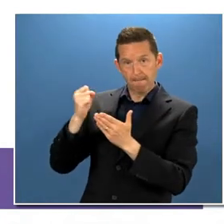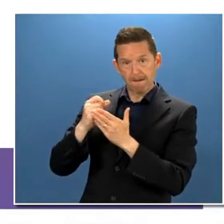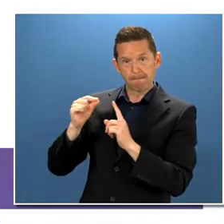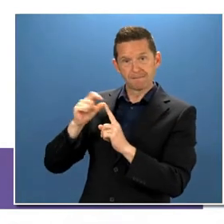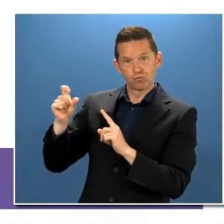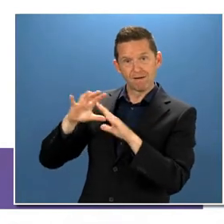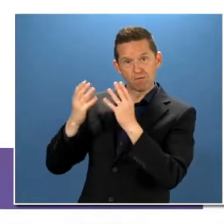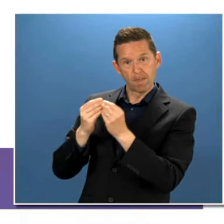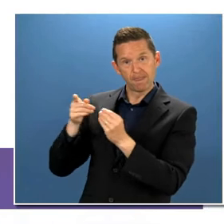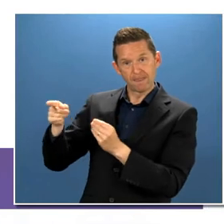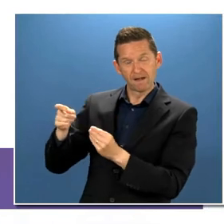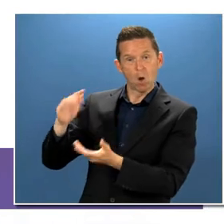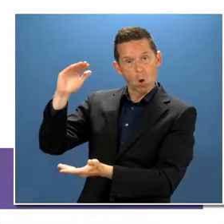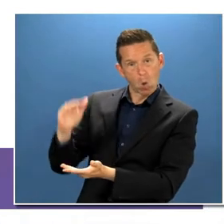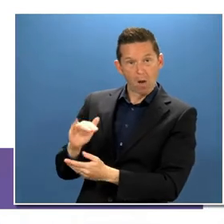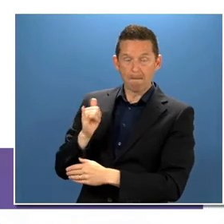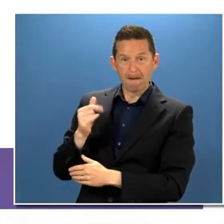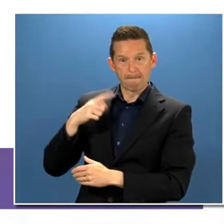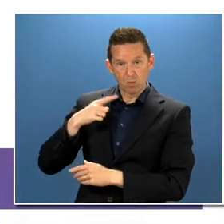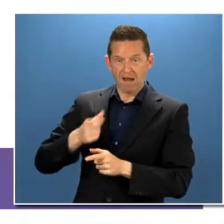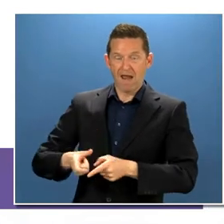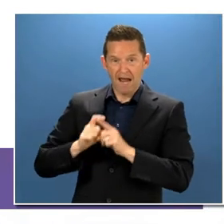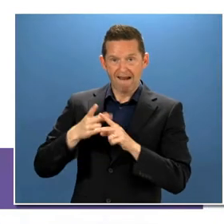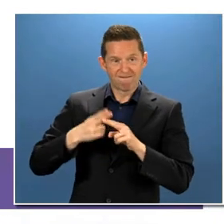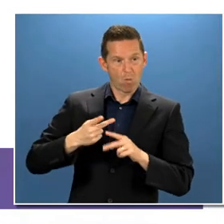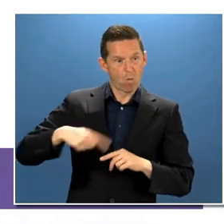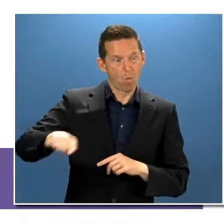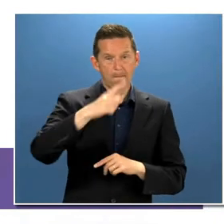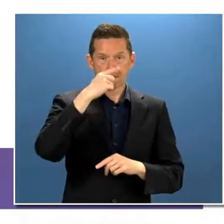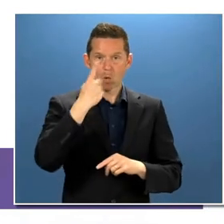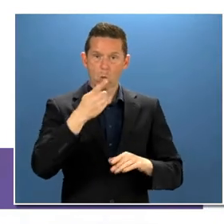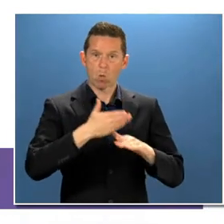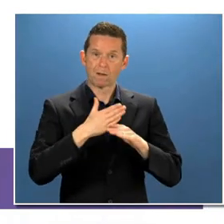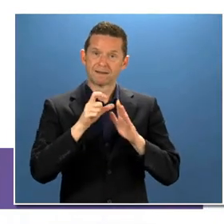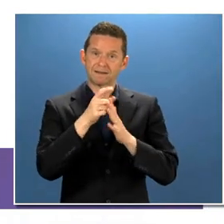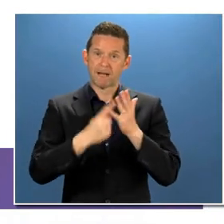challenging employment environment for people with disability in the community.